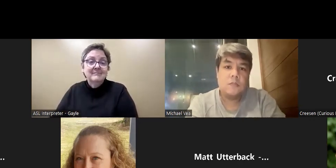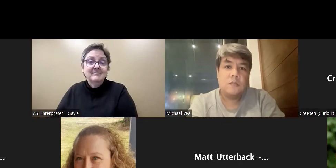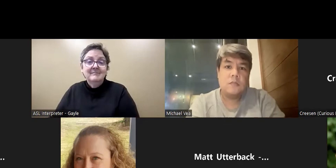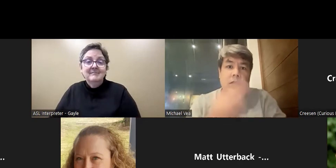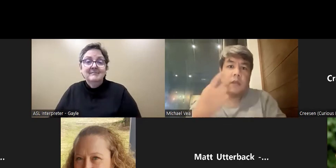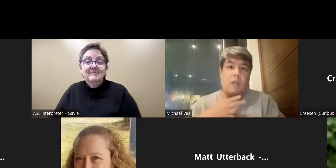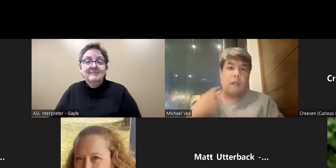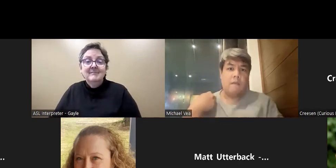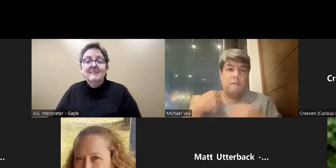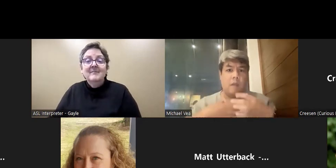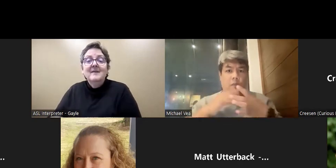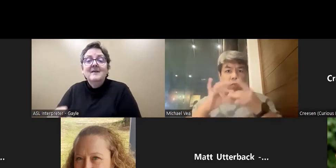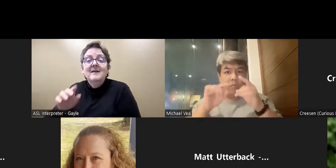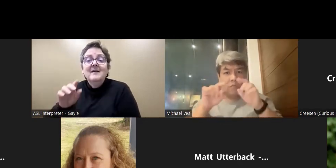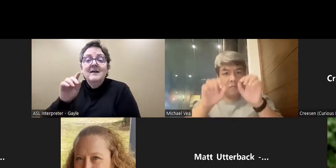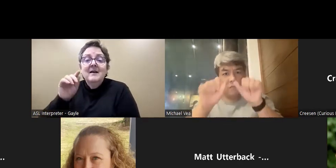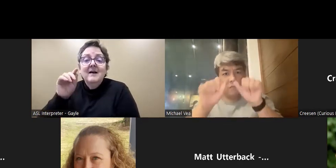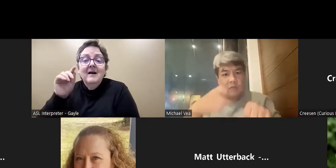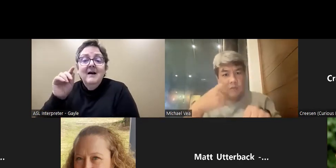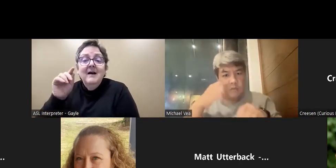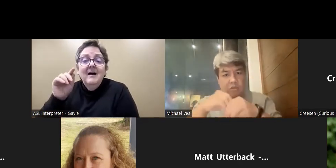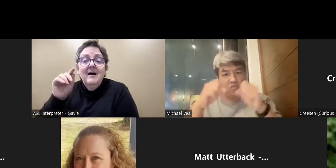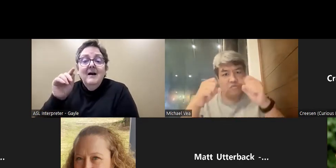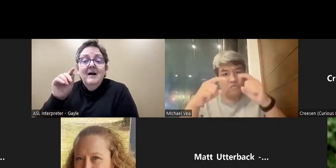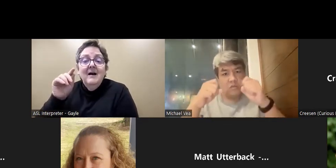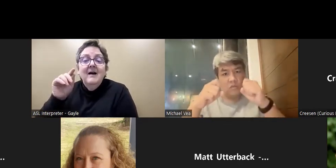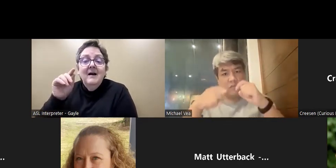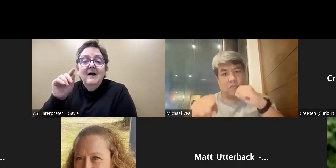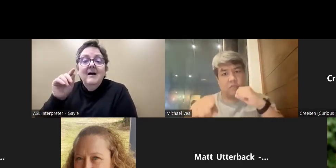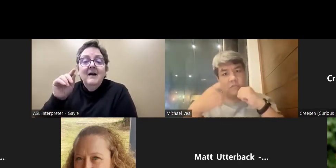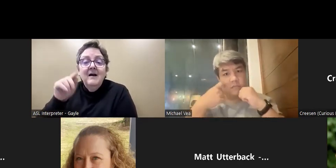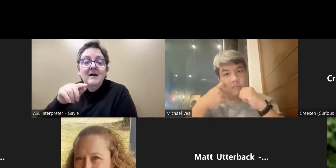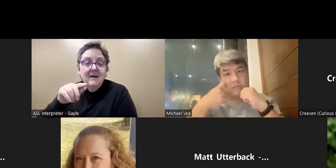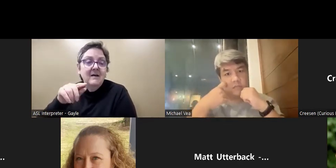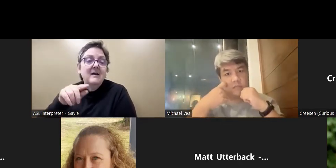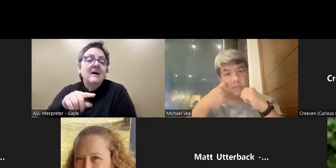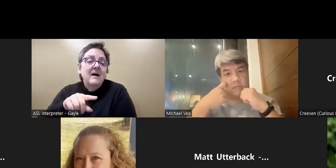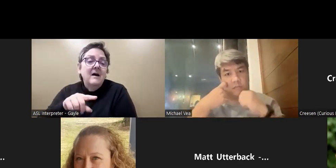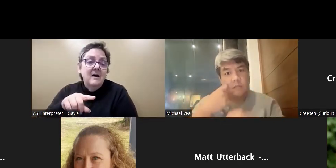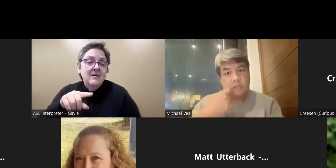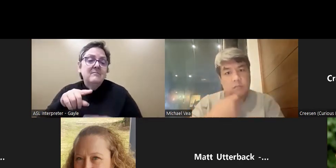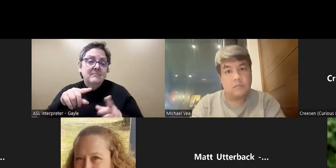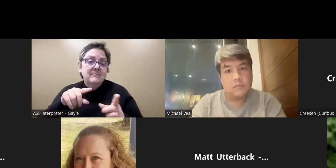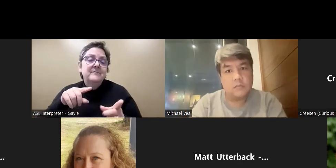Thank you, Matt. Yes, that's actually one of the important points we hope to address in the chapters. So thank you for bringing it up.